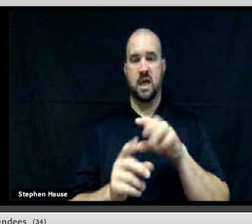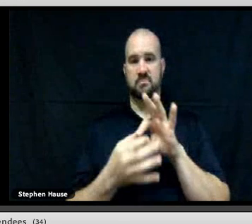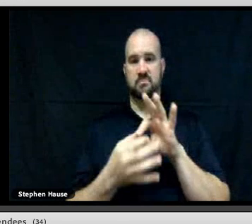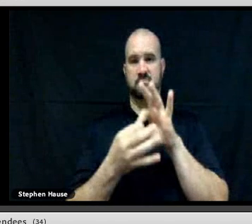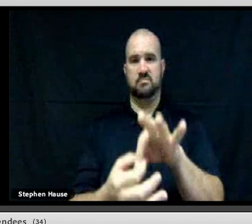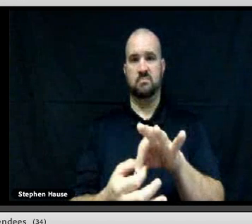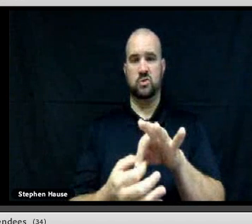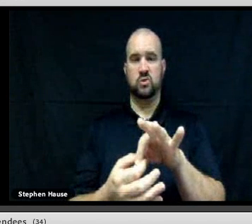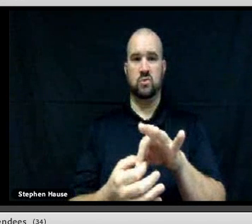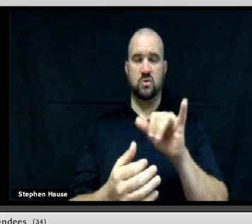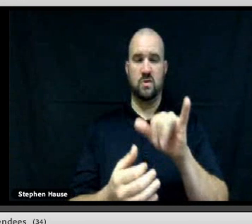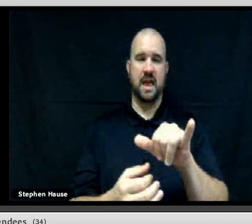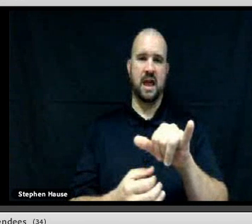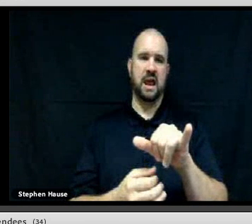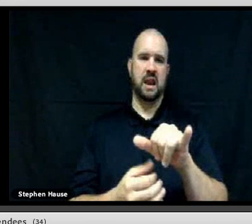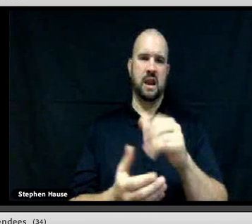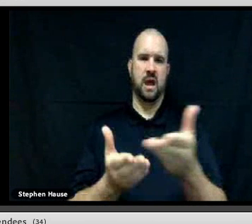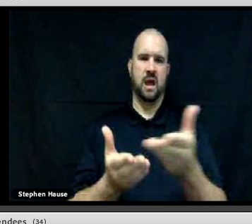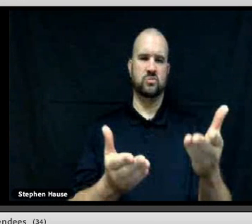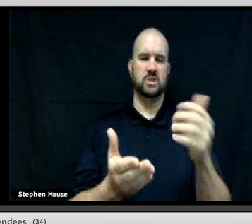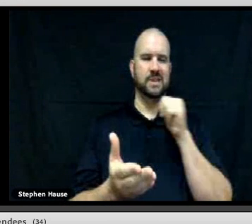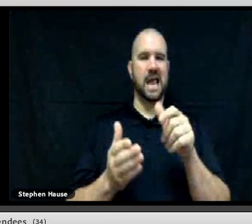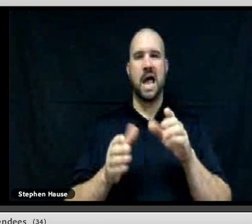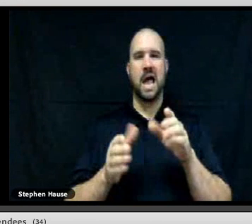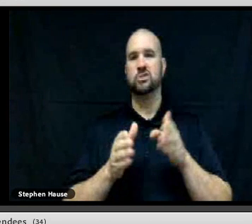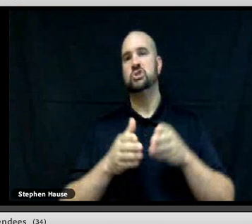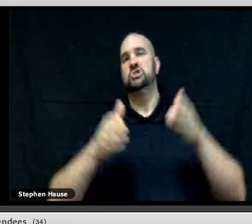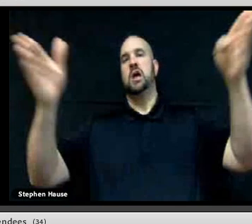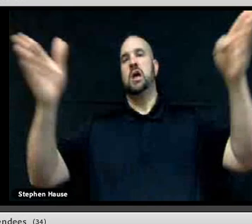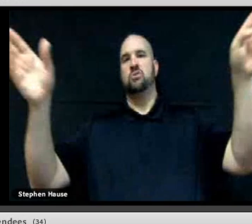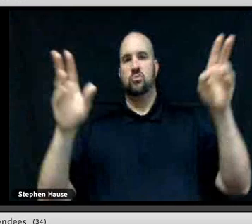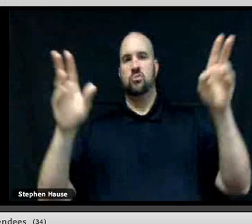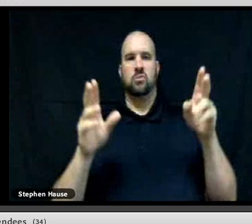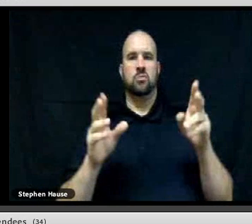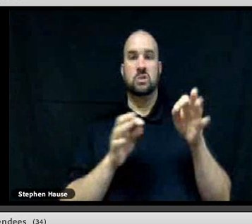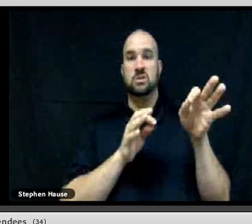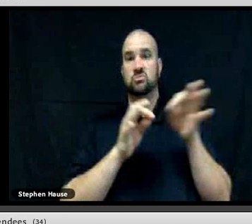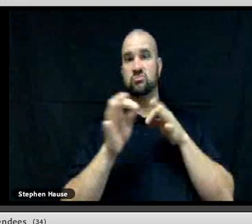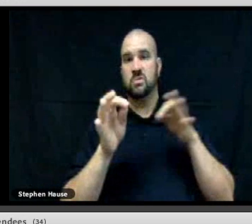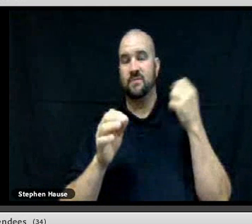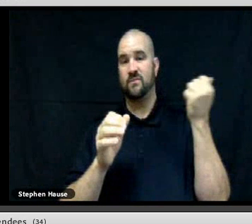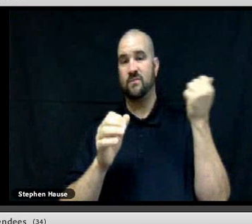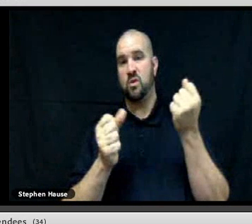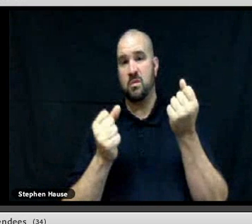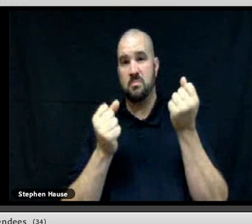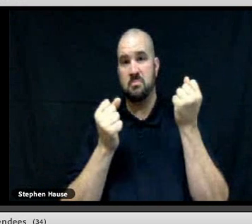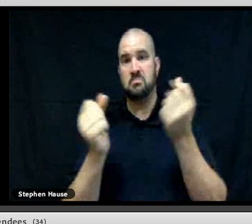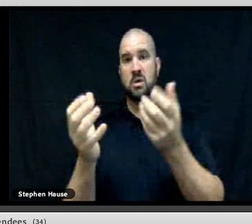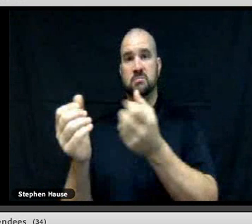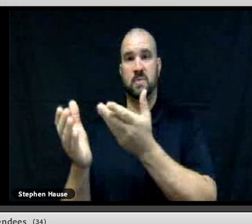because again, that's going to provide some challenges for the user during their search. So, um, don't describe the collection in this field,